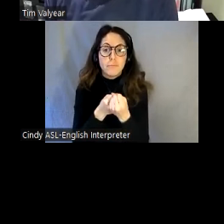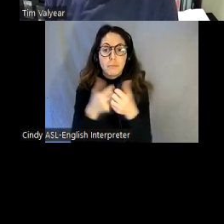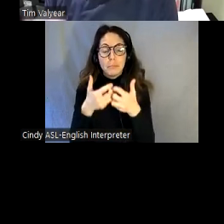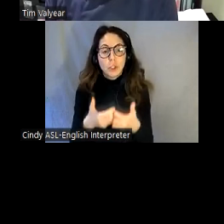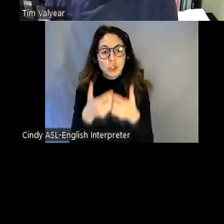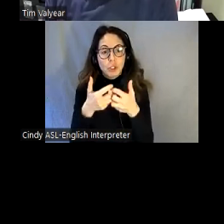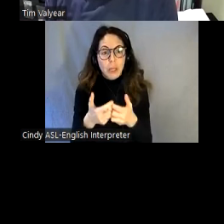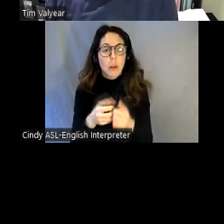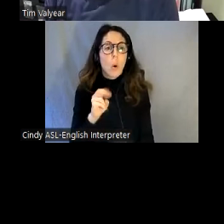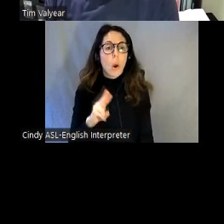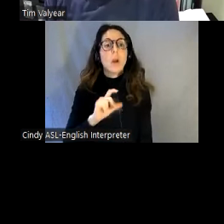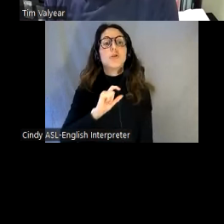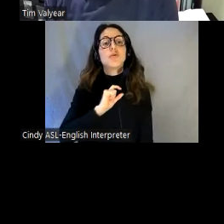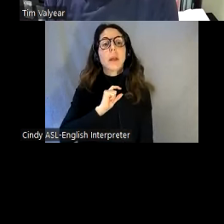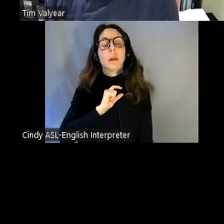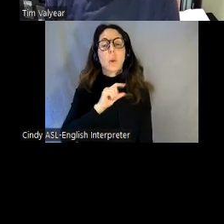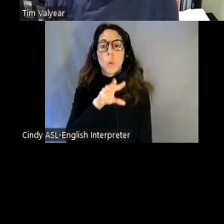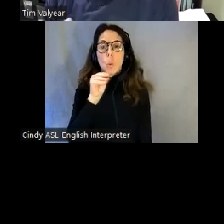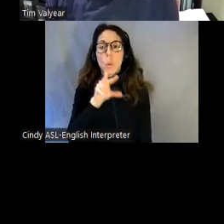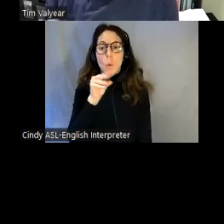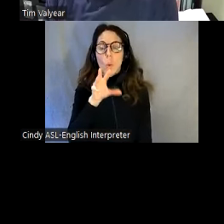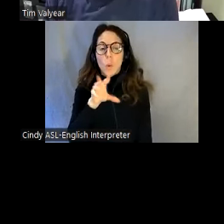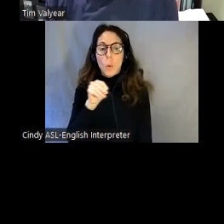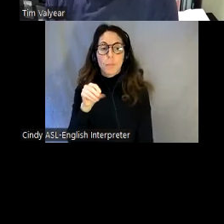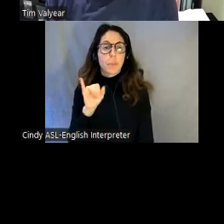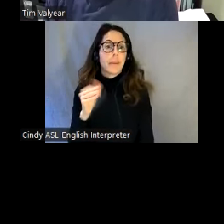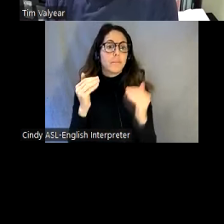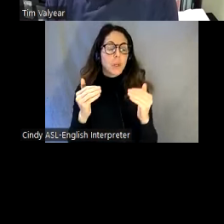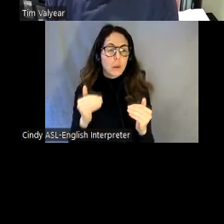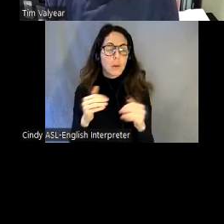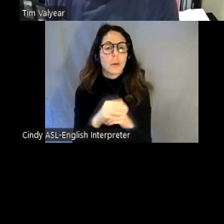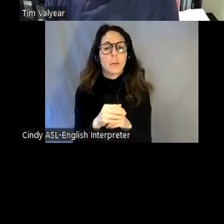to have air stacking, you need a mask valve for that or